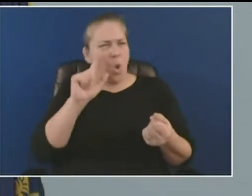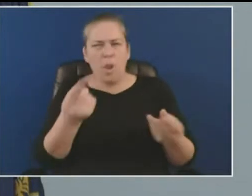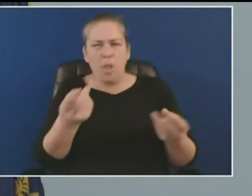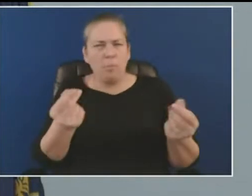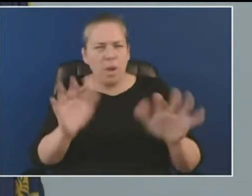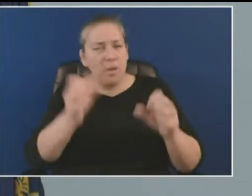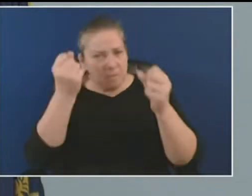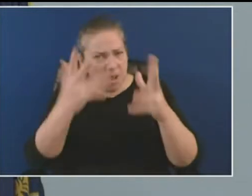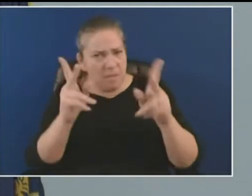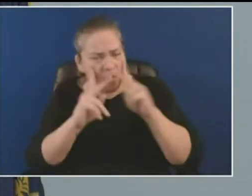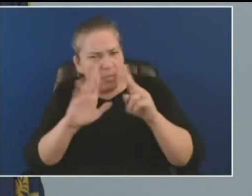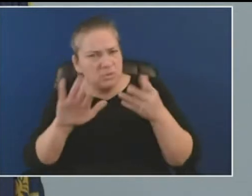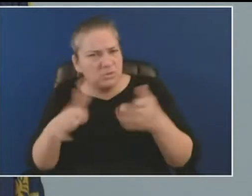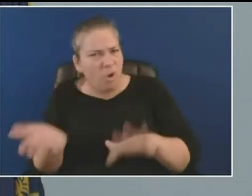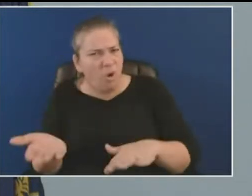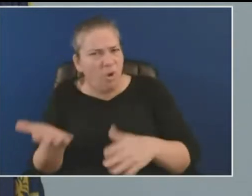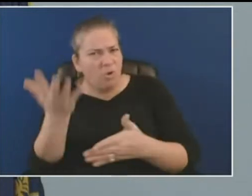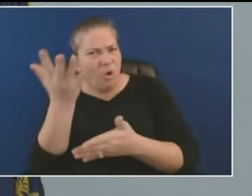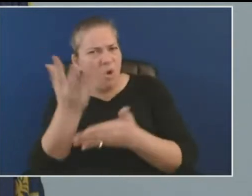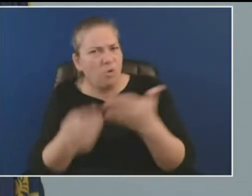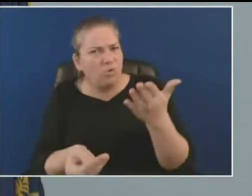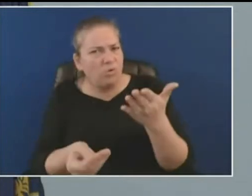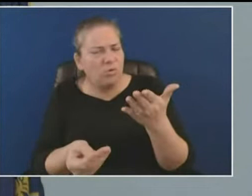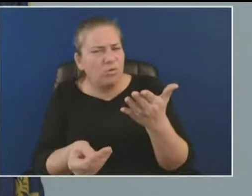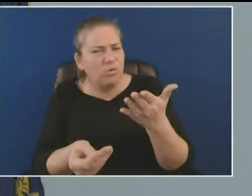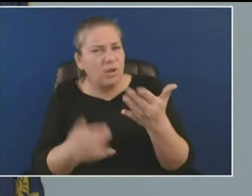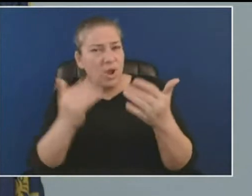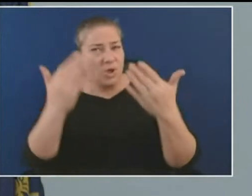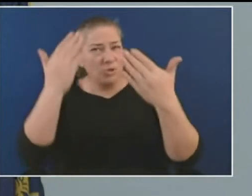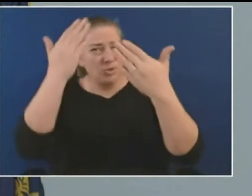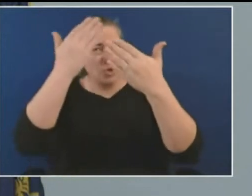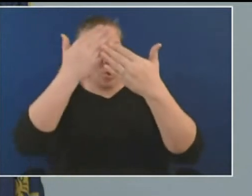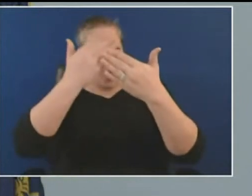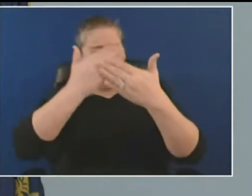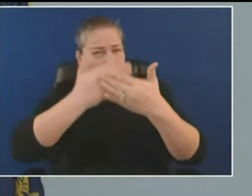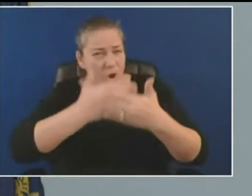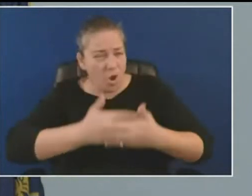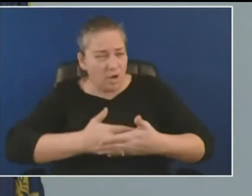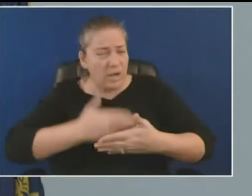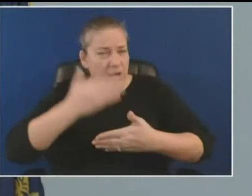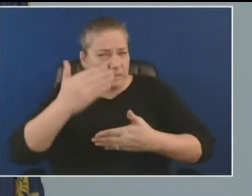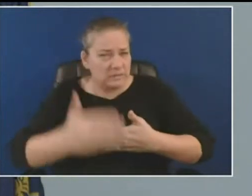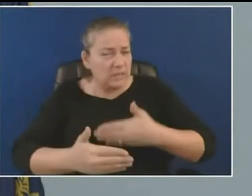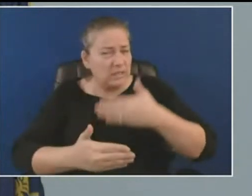we got to do our best as it gets dark and through the next days to make sure we don't lose anymore. You